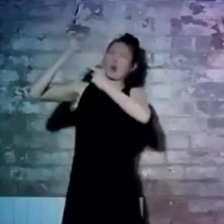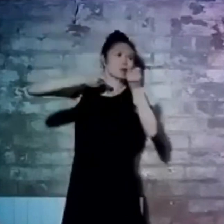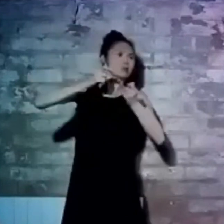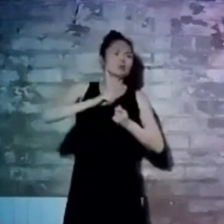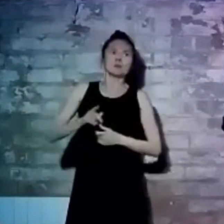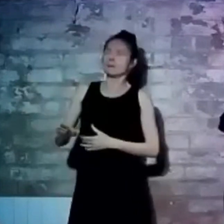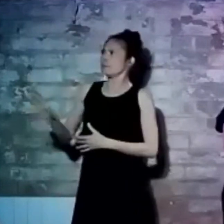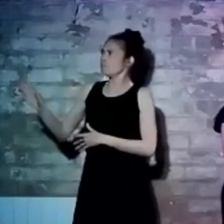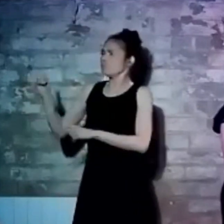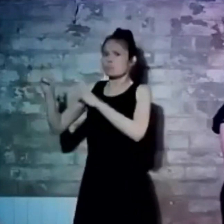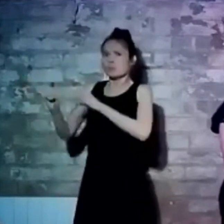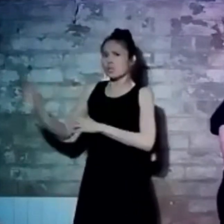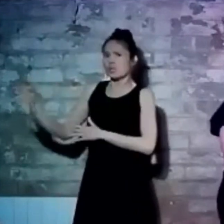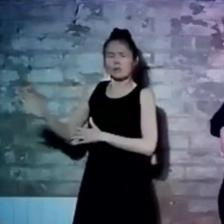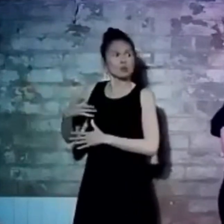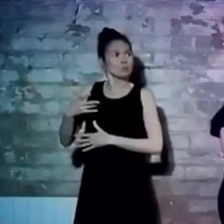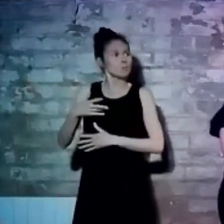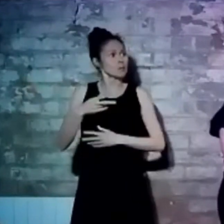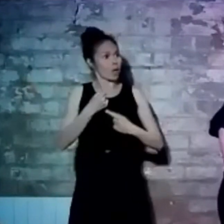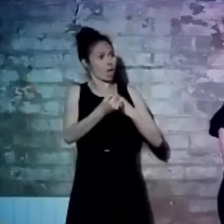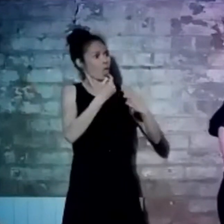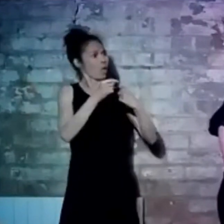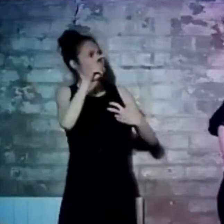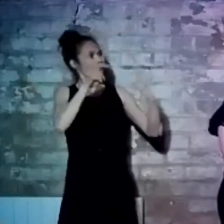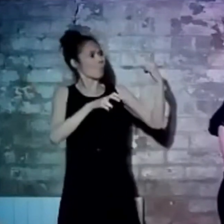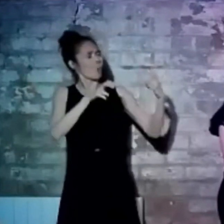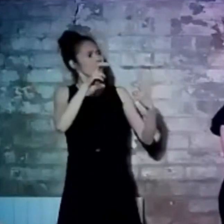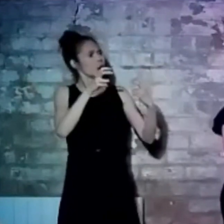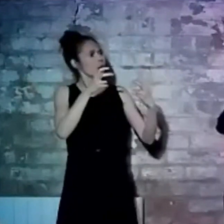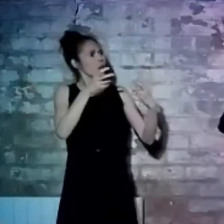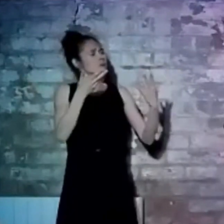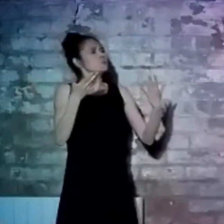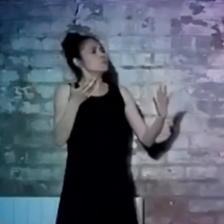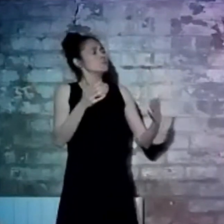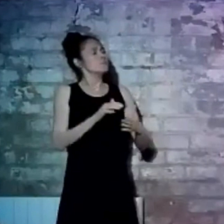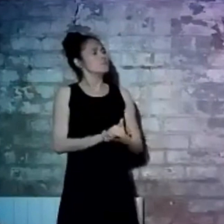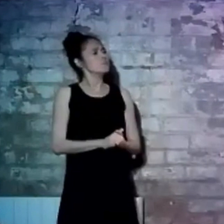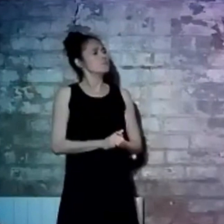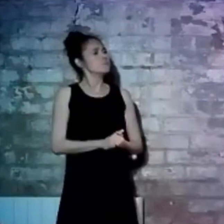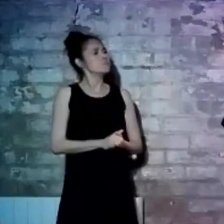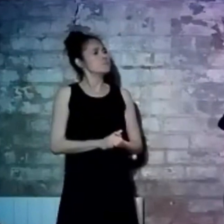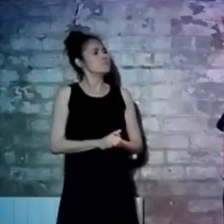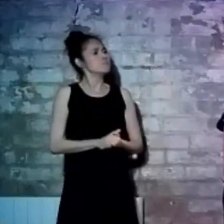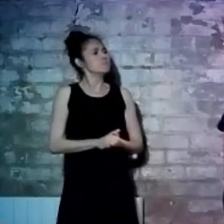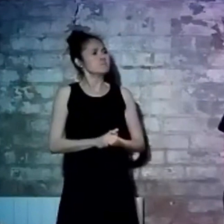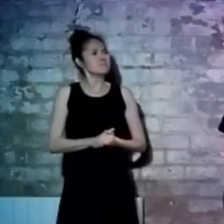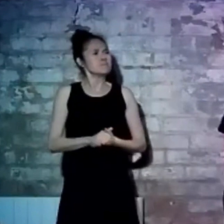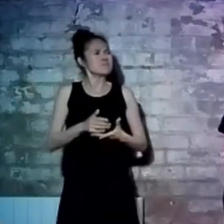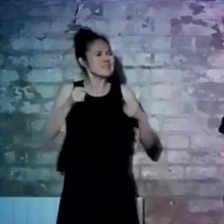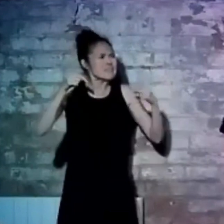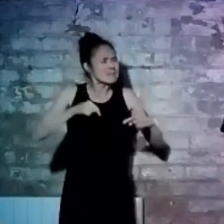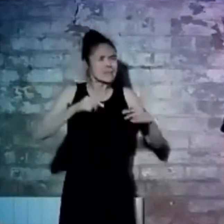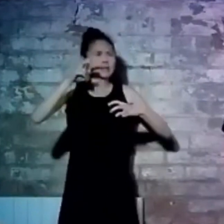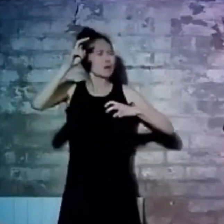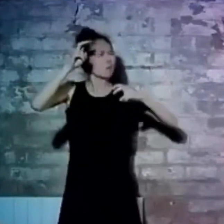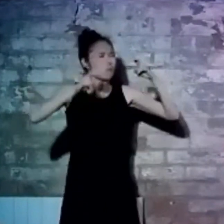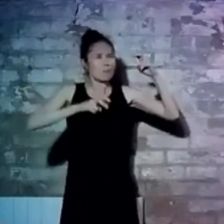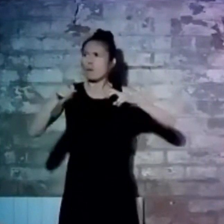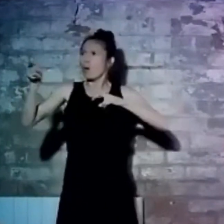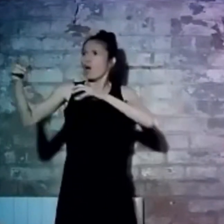I wish not to quarrel. But quarrel thou do. What is all this beside the most entrenched of quarrels? Was this a mistake?